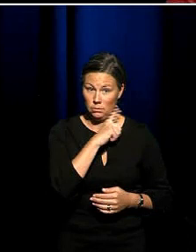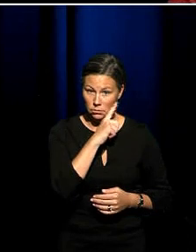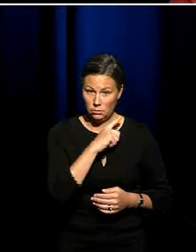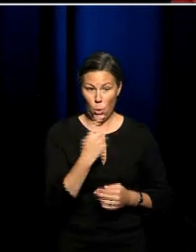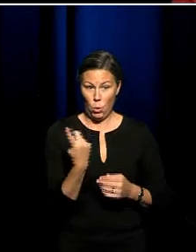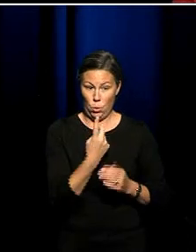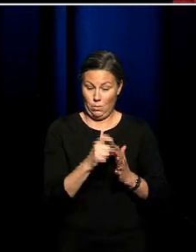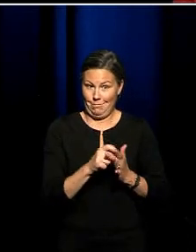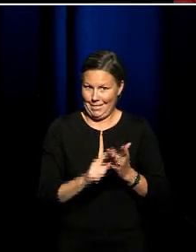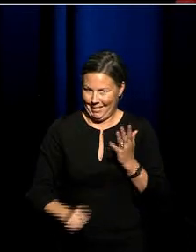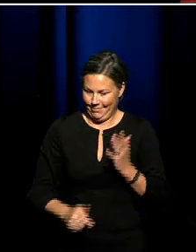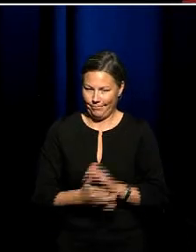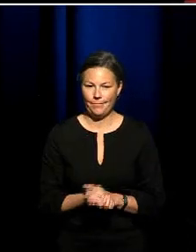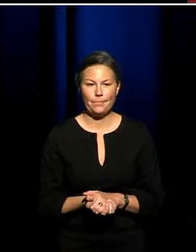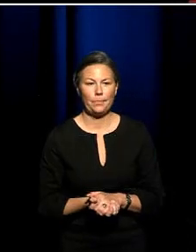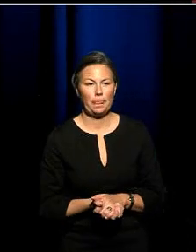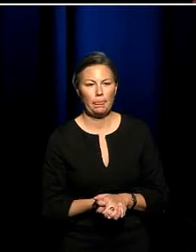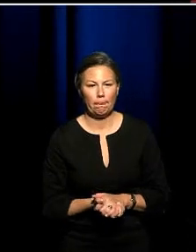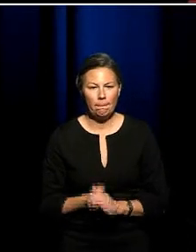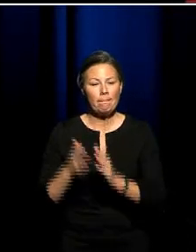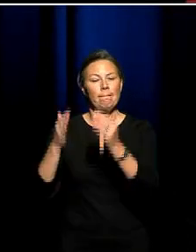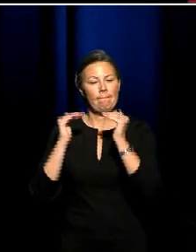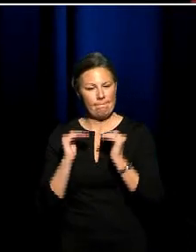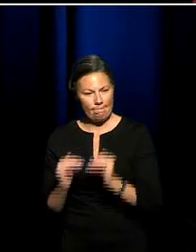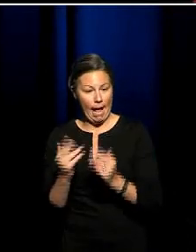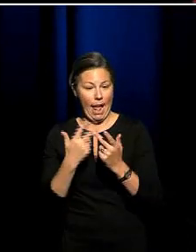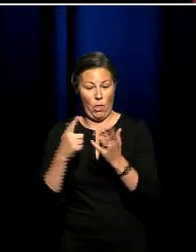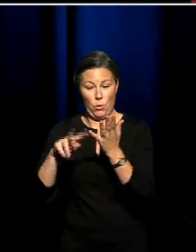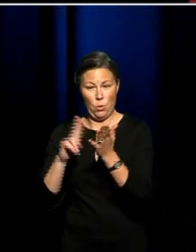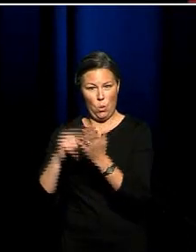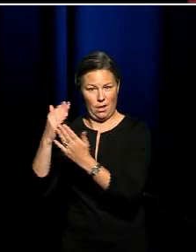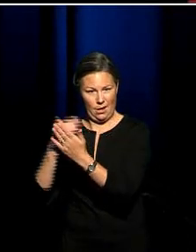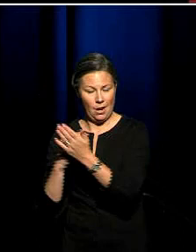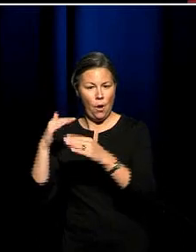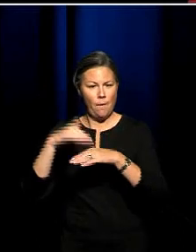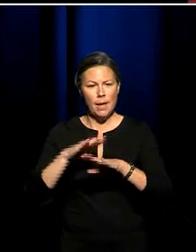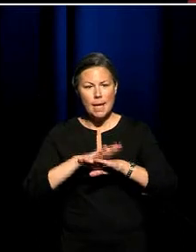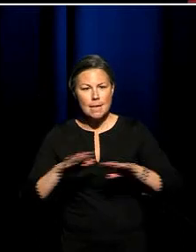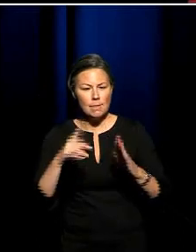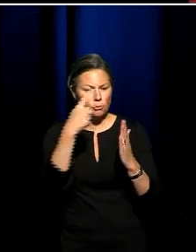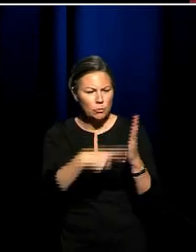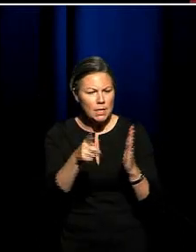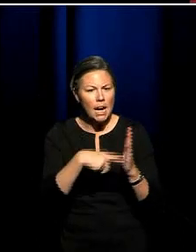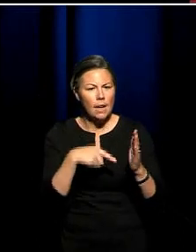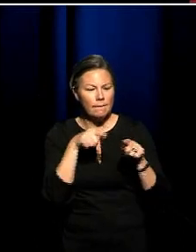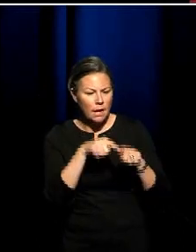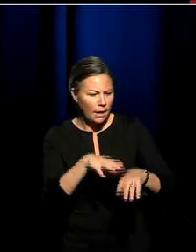Convention on the Elimination of All Forms of Racial Discrimination is important for culturally and linguistically diverse people with